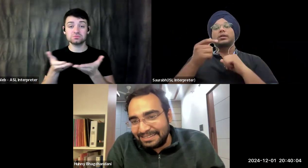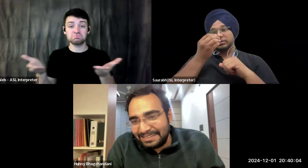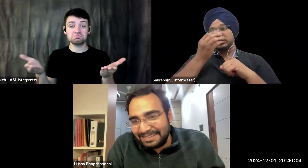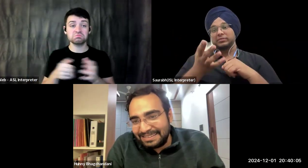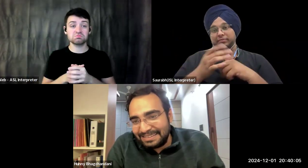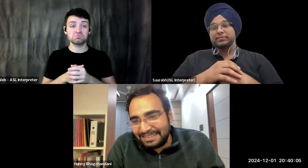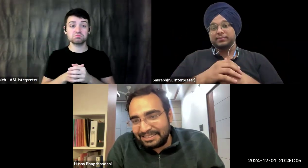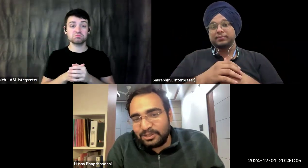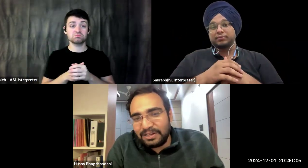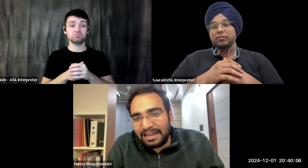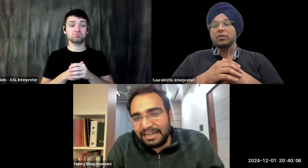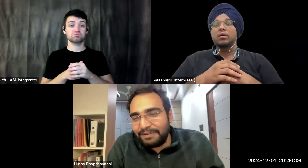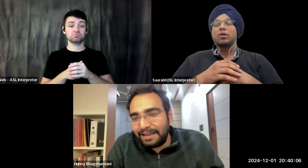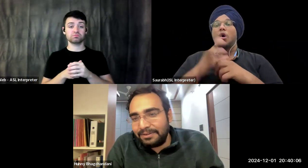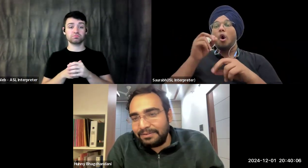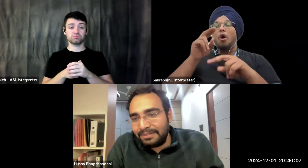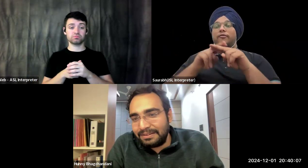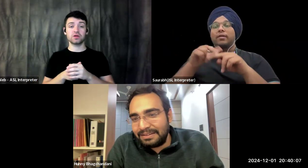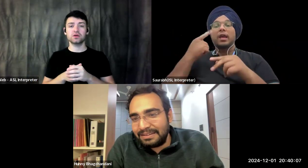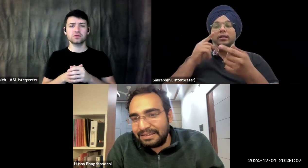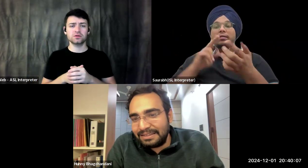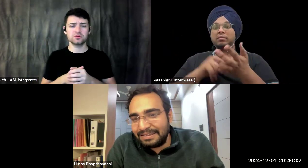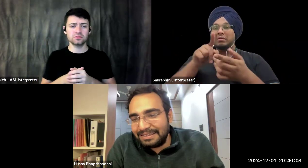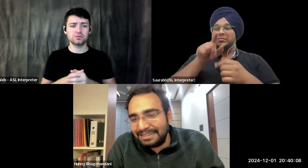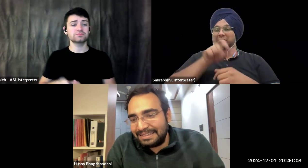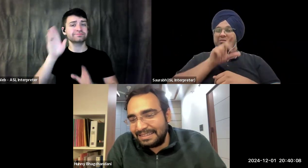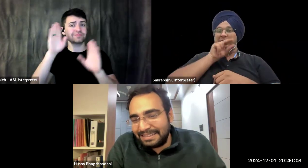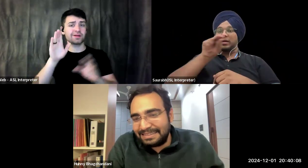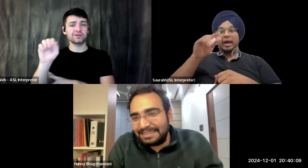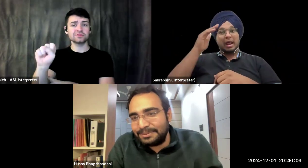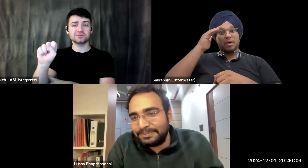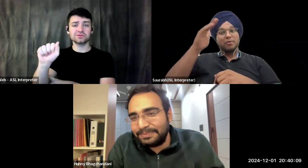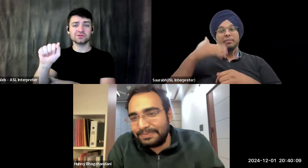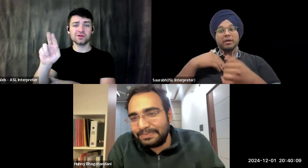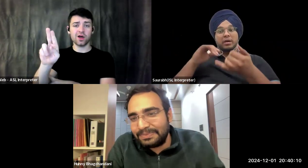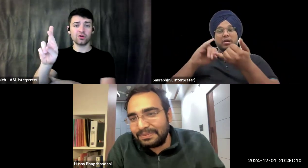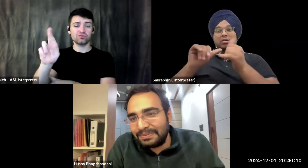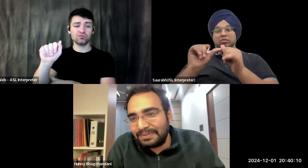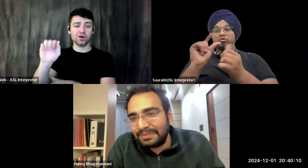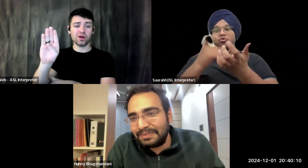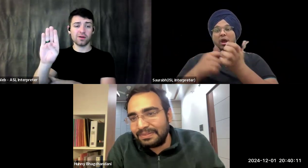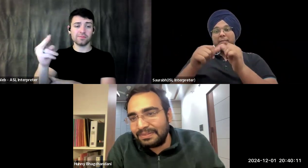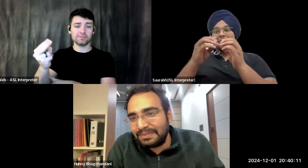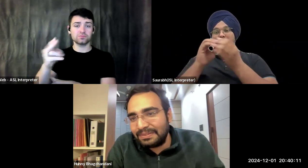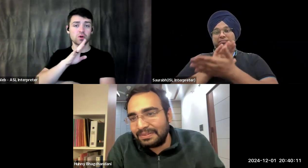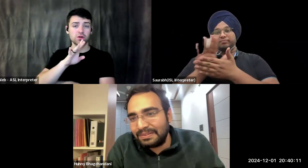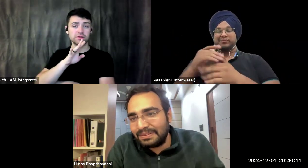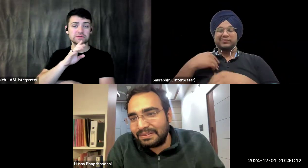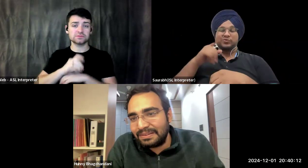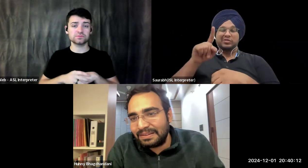[Saurabh speaking] Hi, Hunny. This is Saurabh. Hi, Hunny. This is Saurabh. So one question.